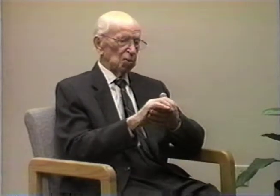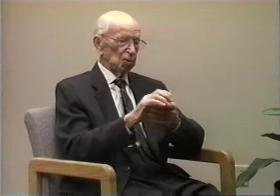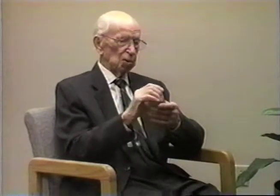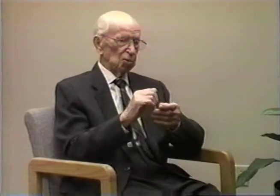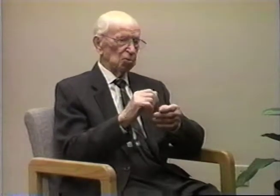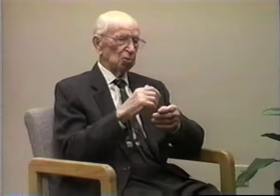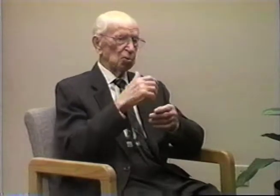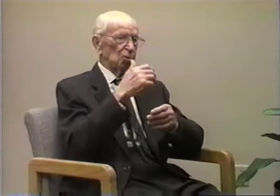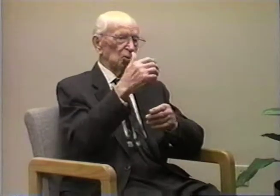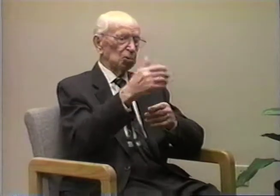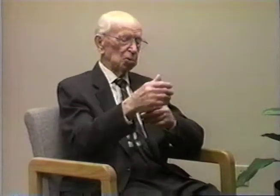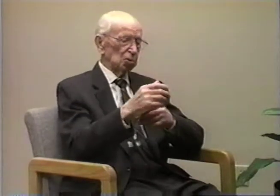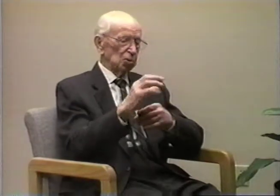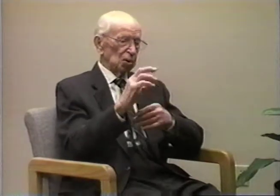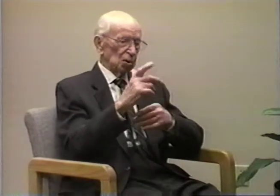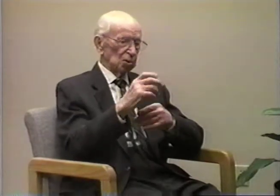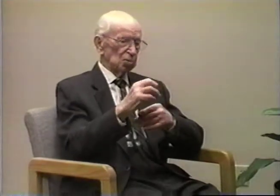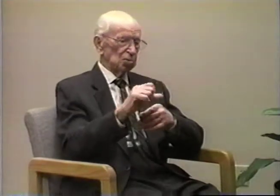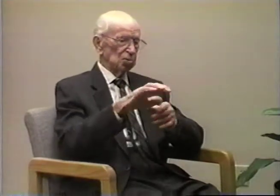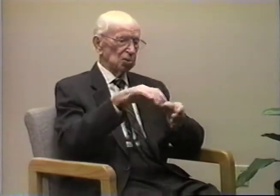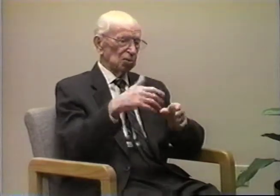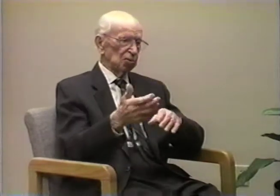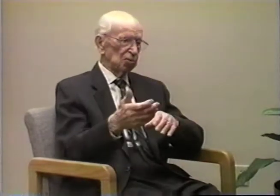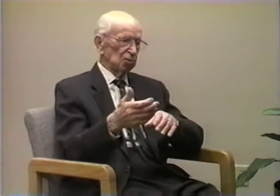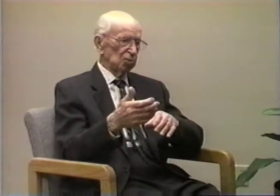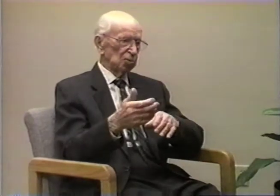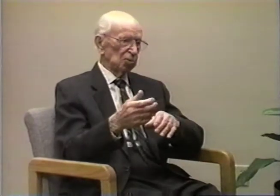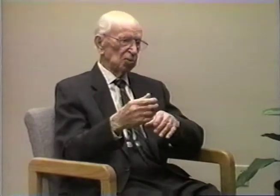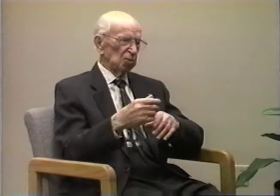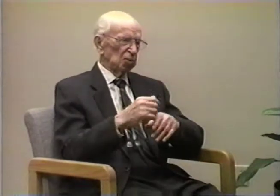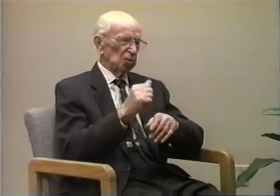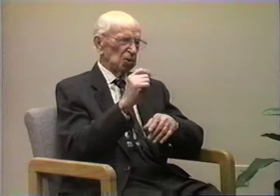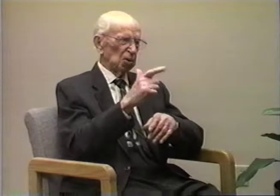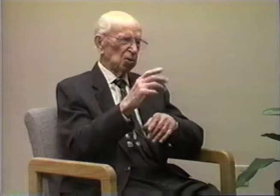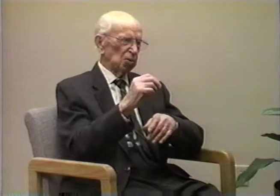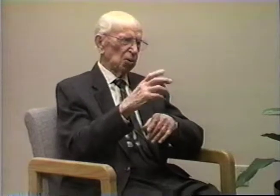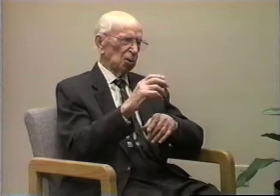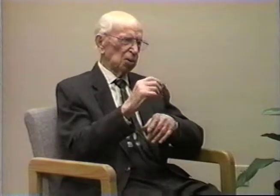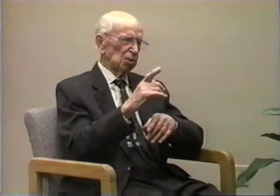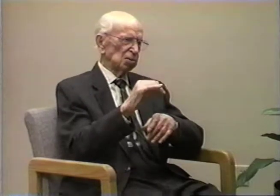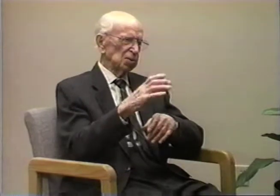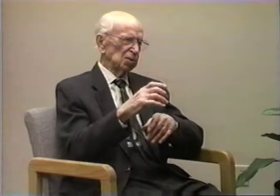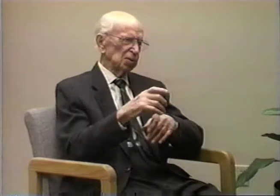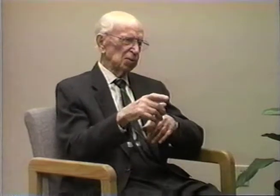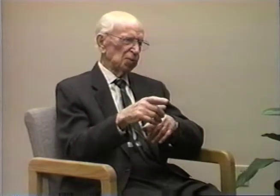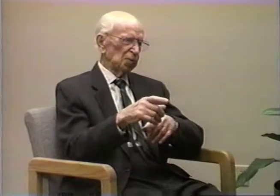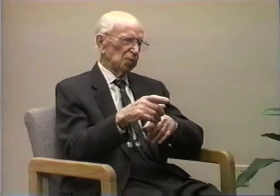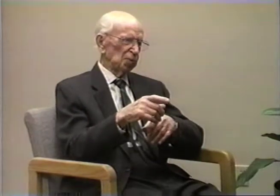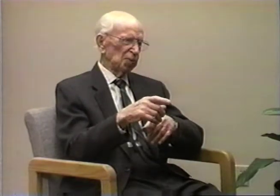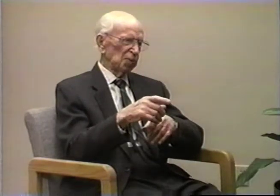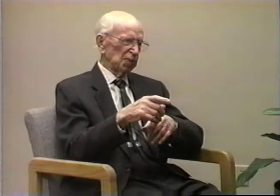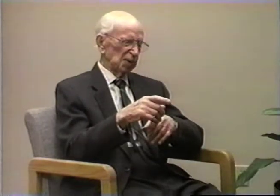They married, but Charles soon after died from alcoholism.